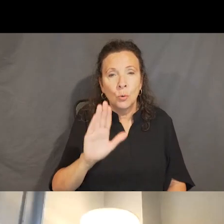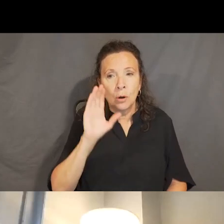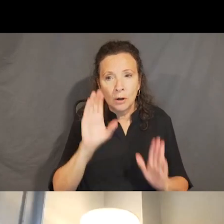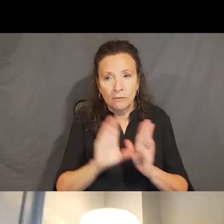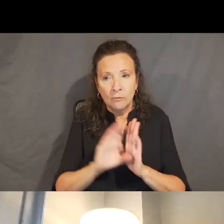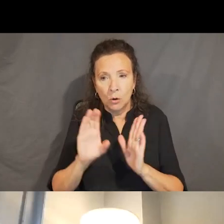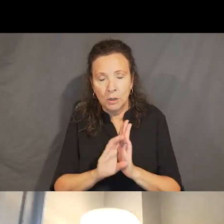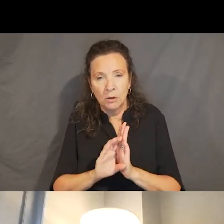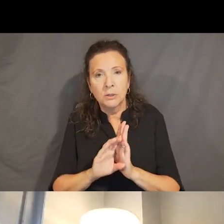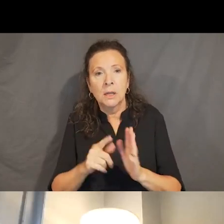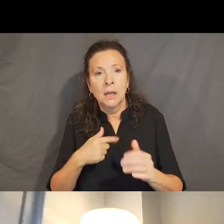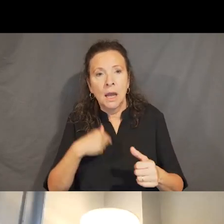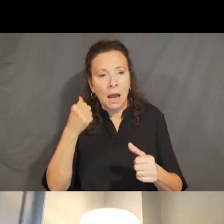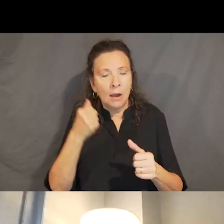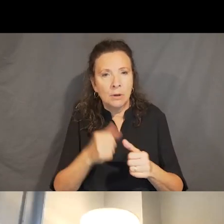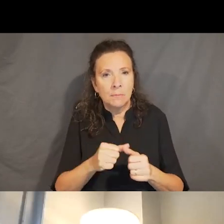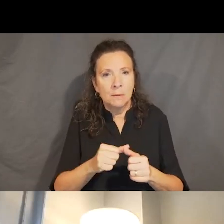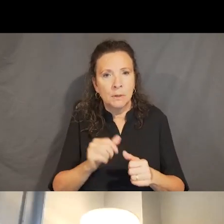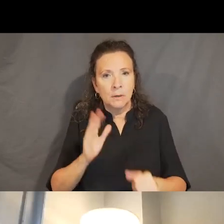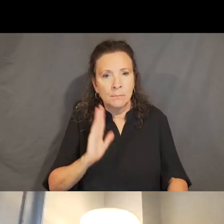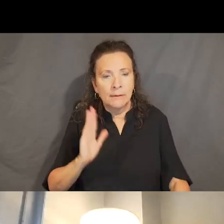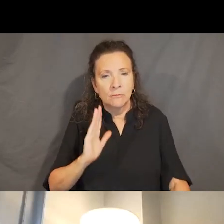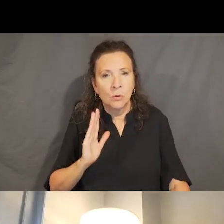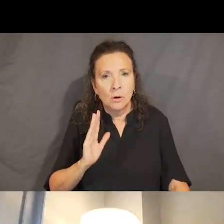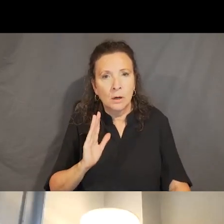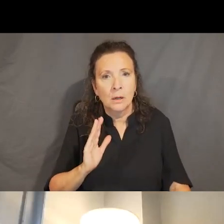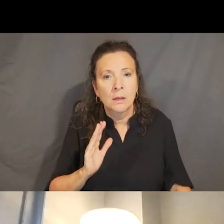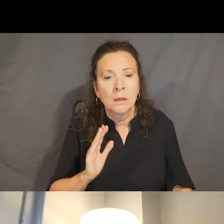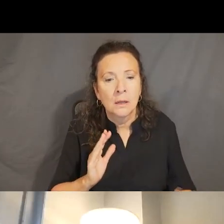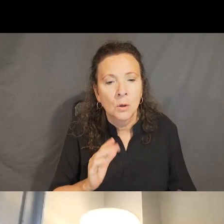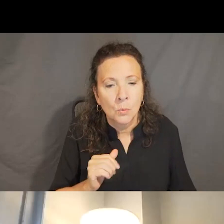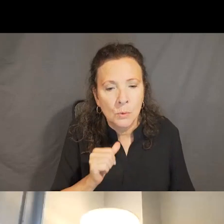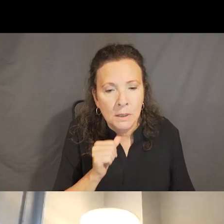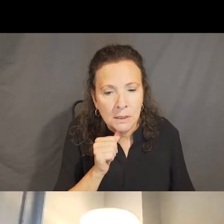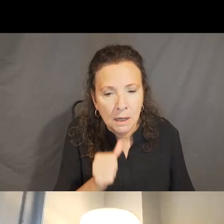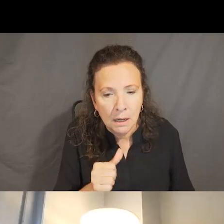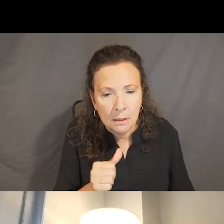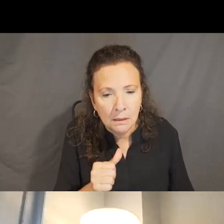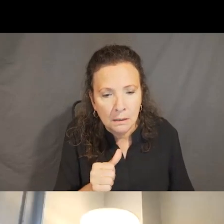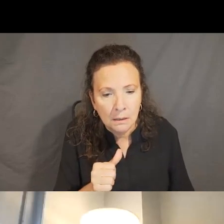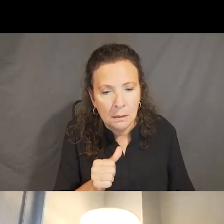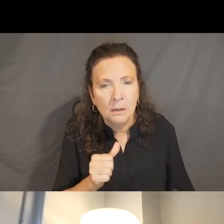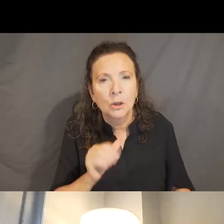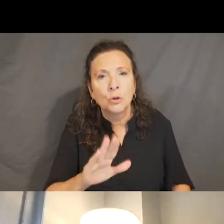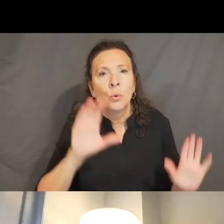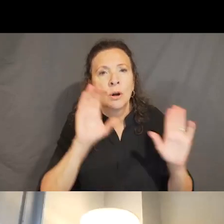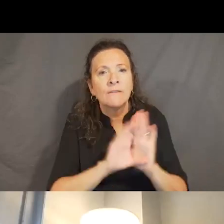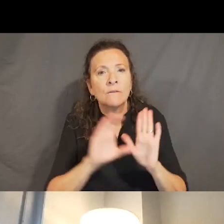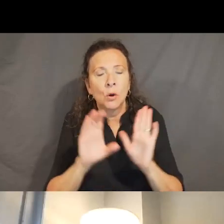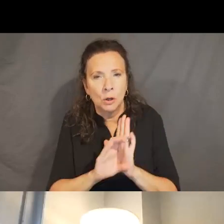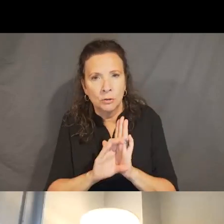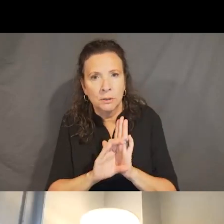instead of scrolling through in my iPhone, I can literally type "cat," or in photo,